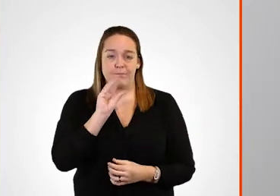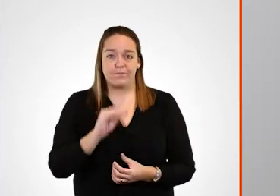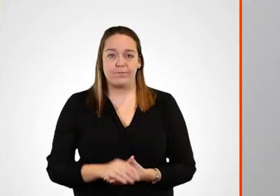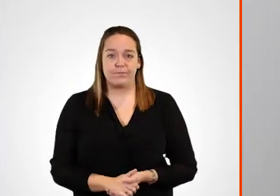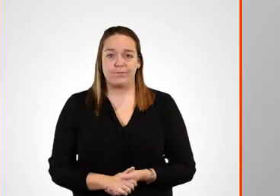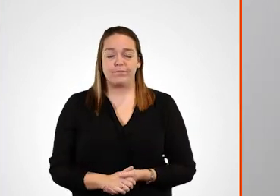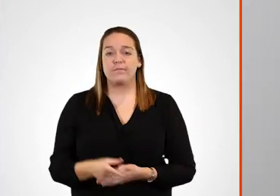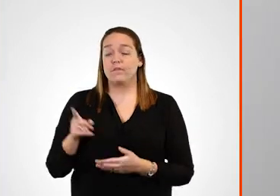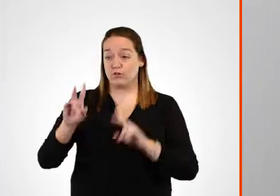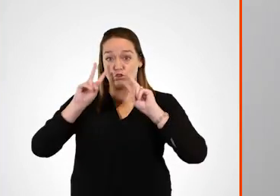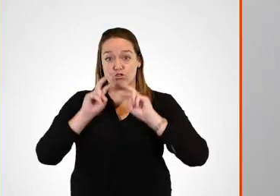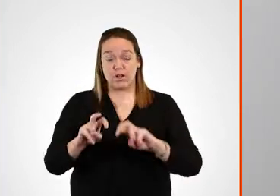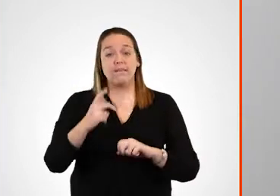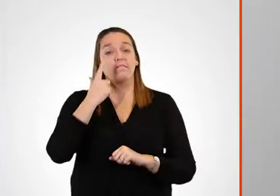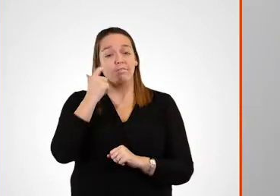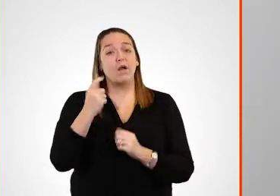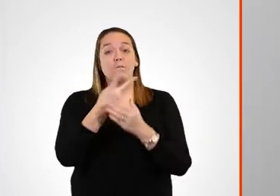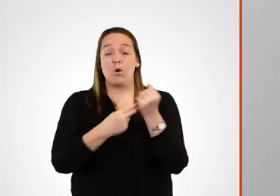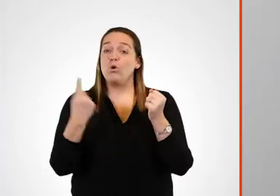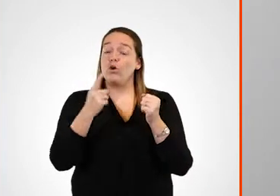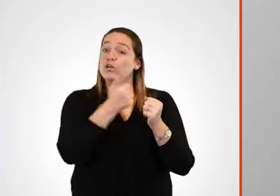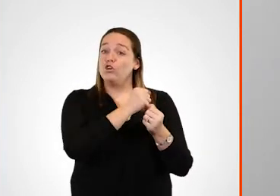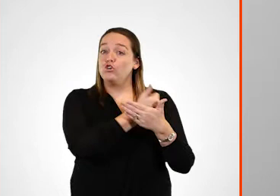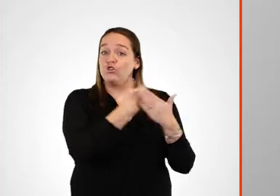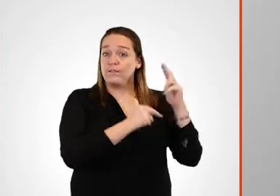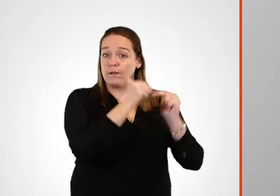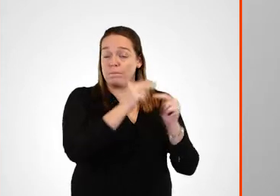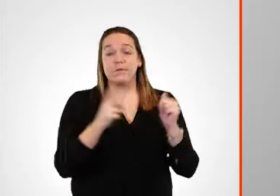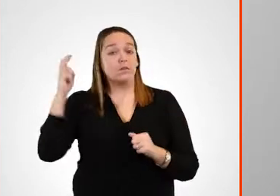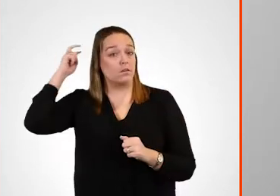And what they found was both the TD and the CI group